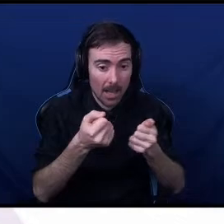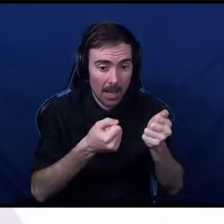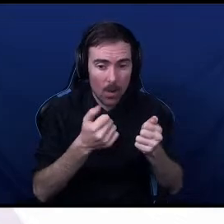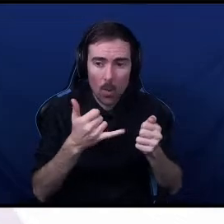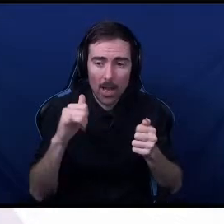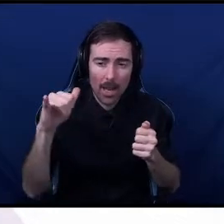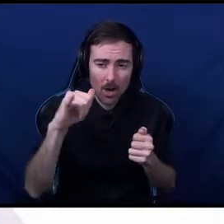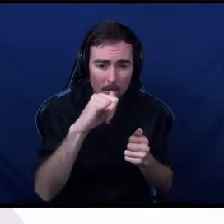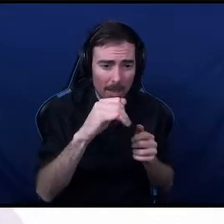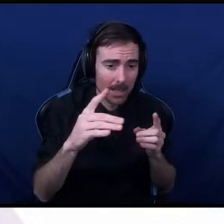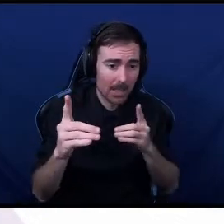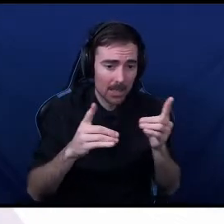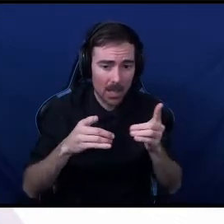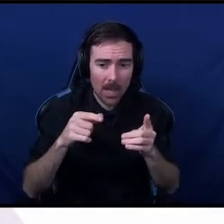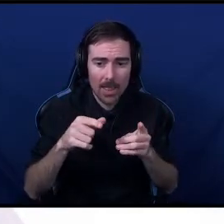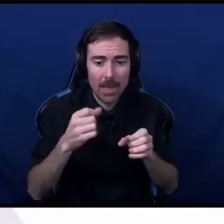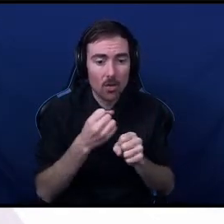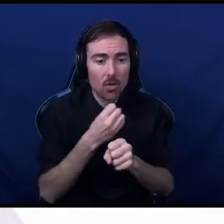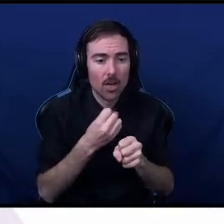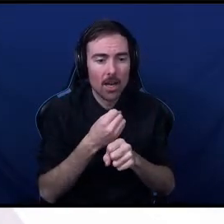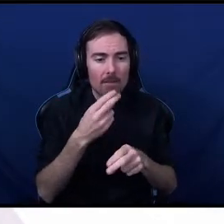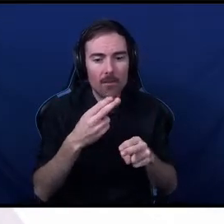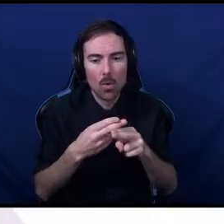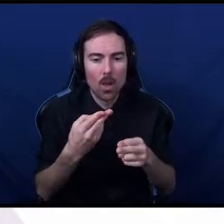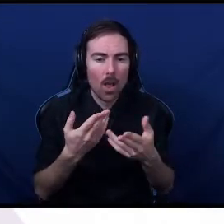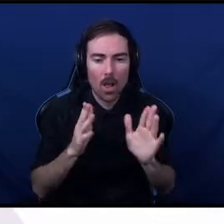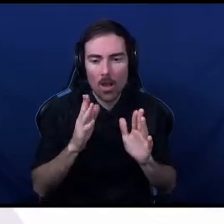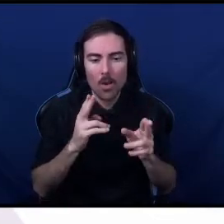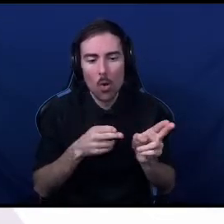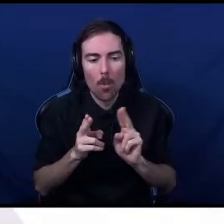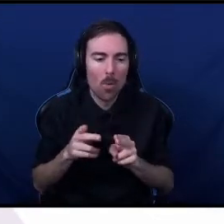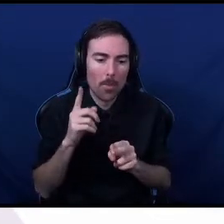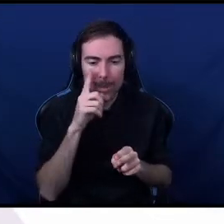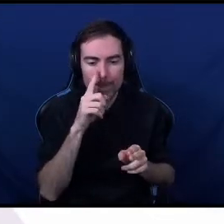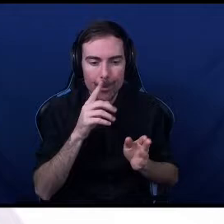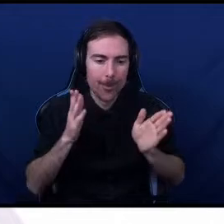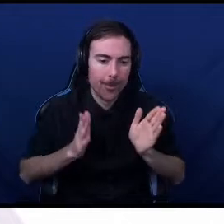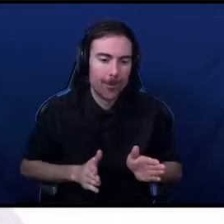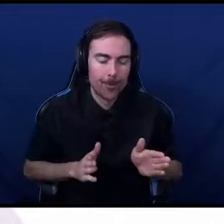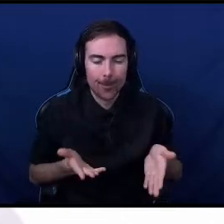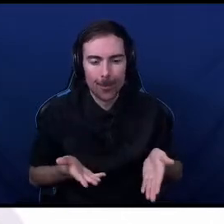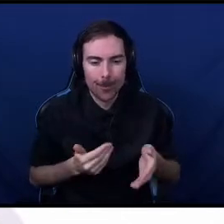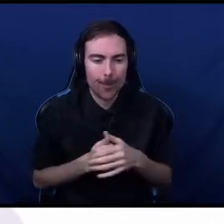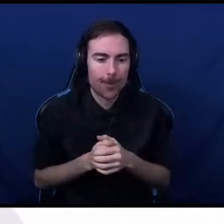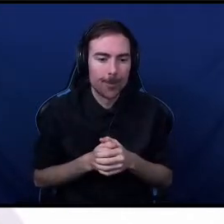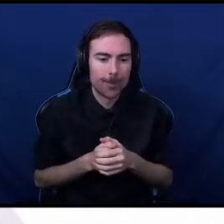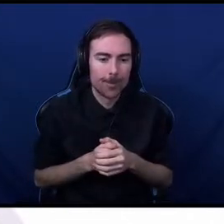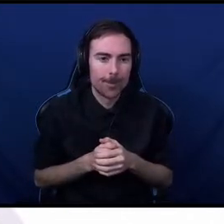were designed around standardised anthropometric data. And I think that that's where sort of the issue lies. So